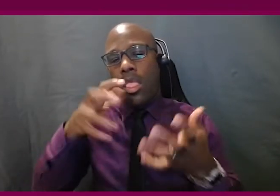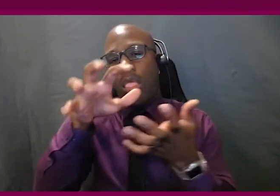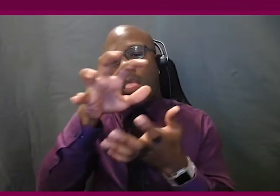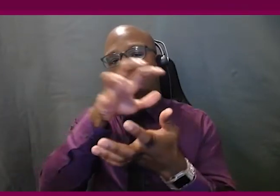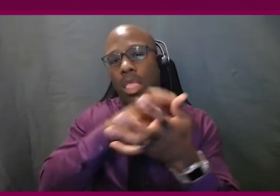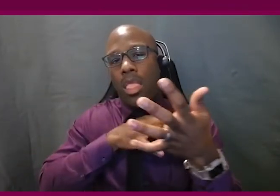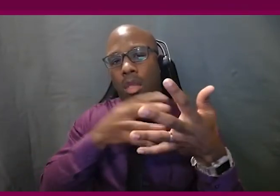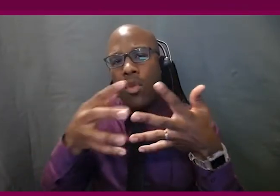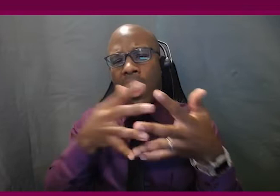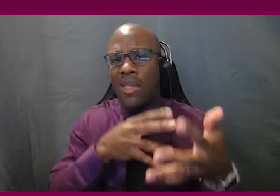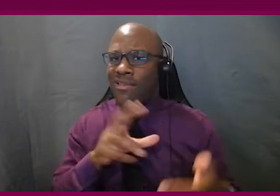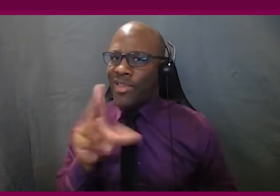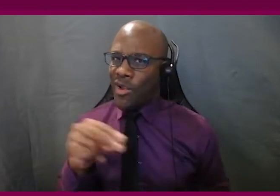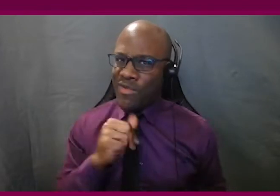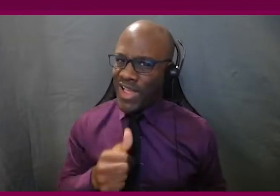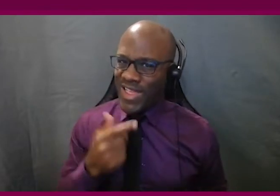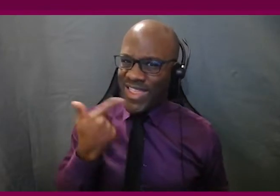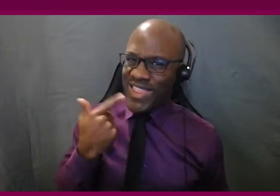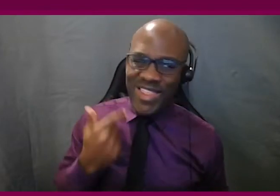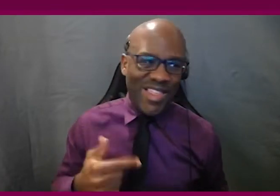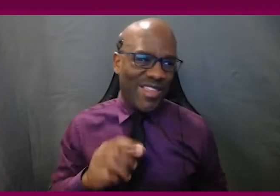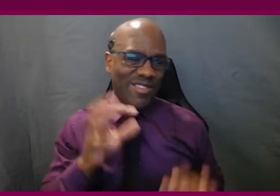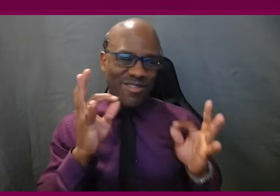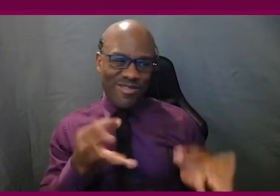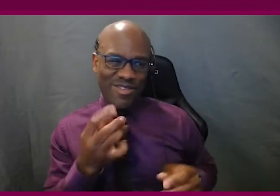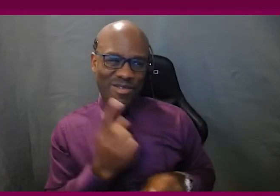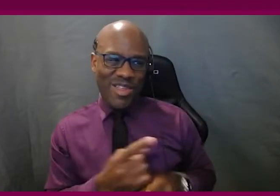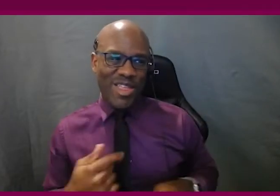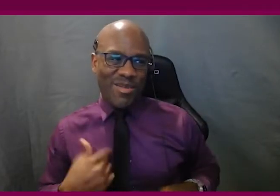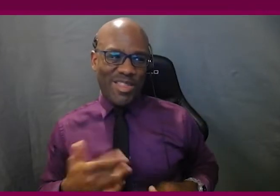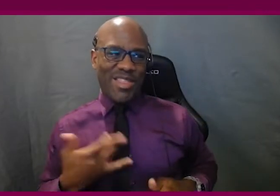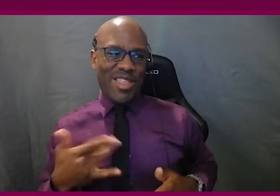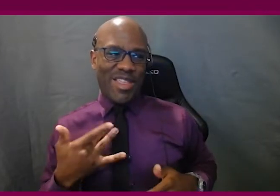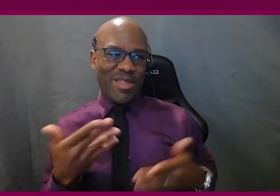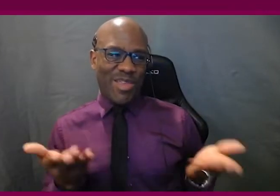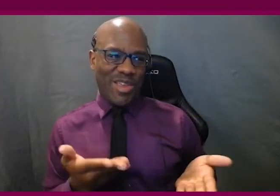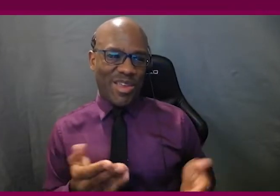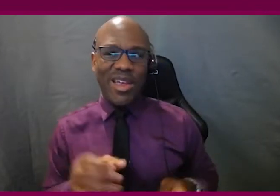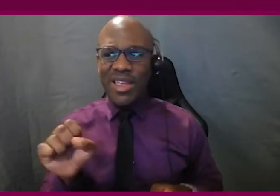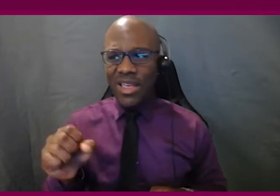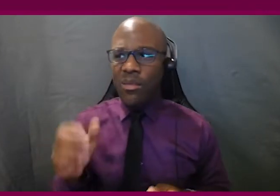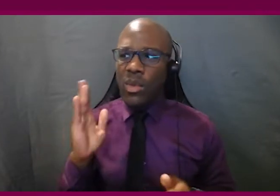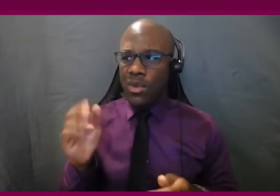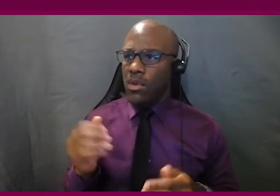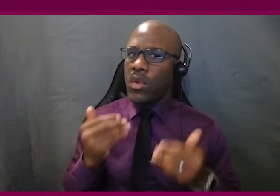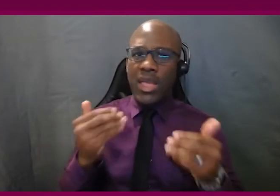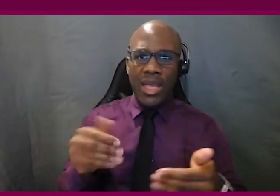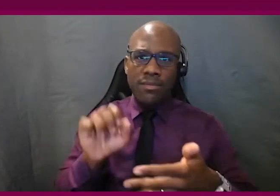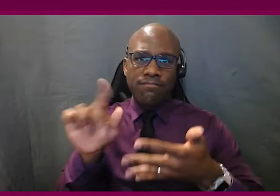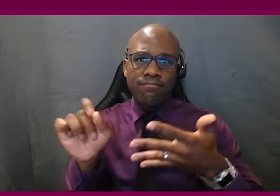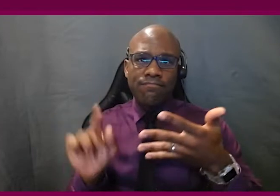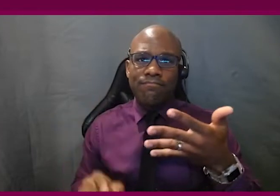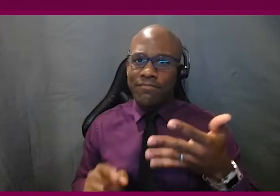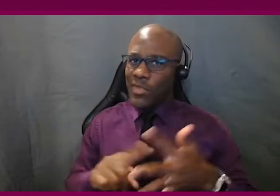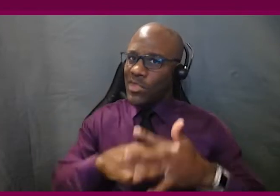Bri Beck: Absolutely. Absolutely. I'm excited to be here. Ashley Inkumsah: Yeah. So let's hop right into our question.